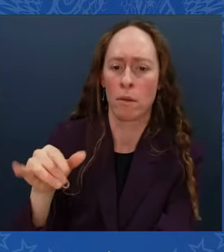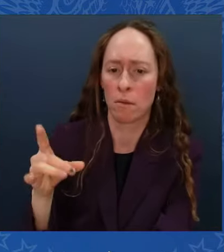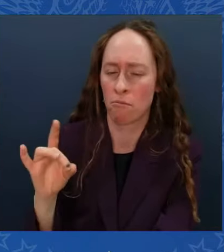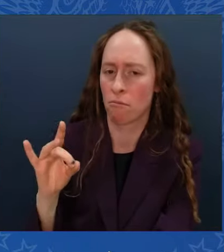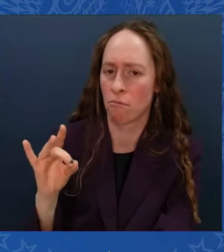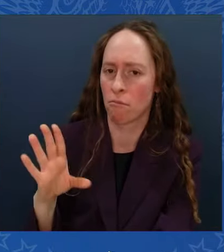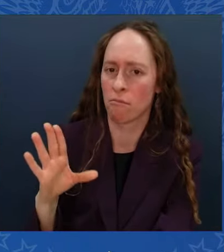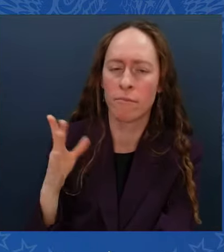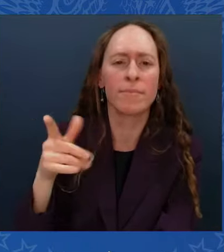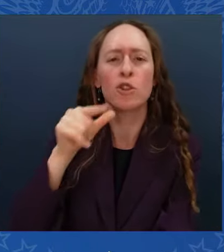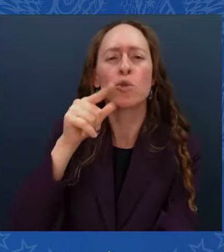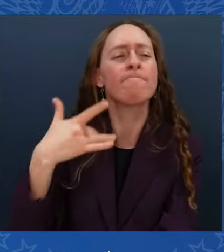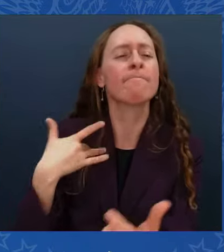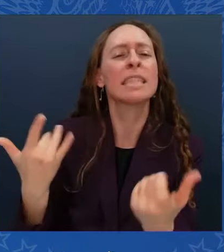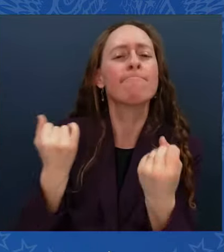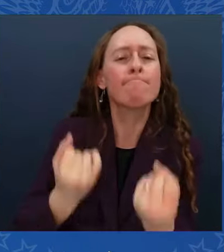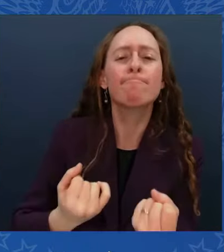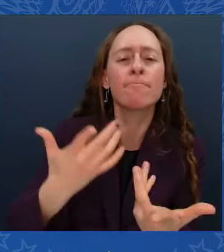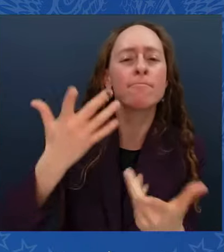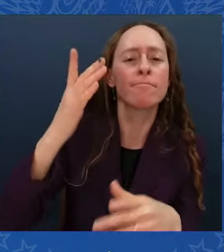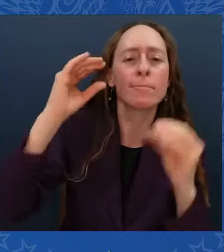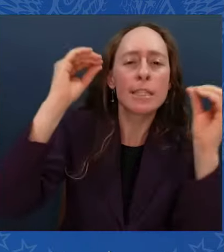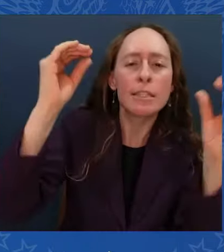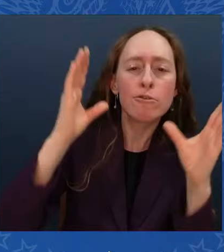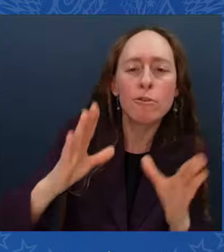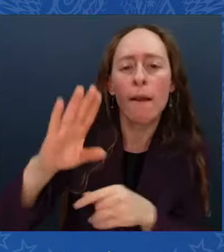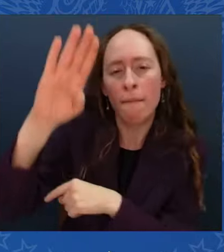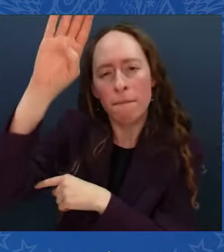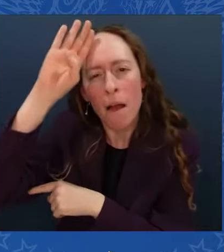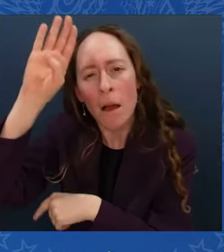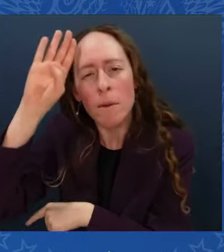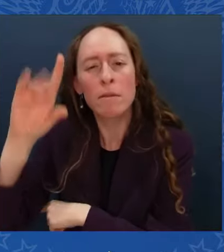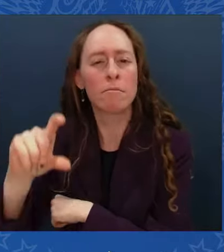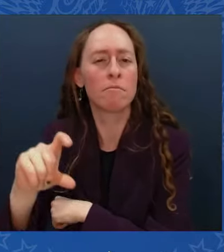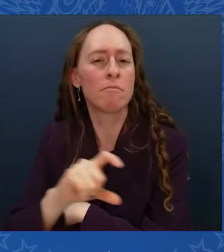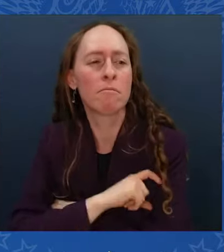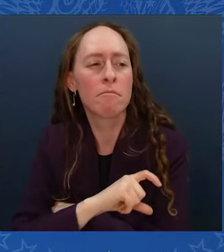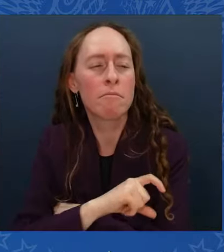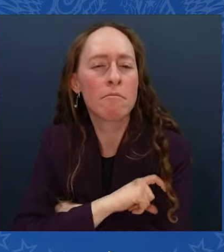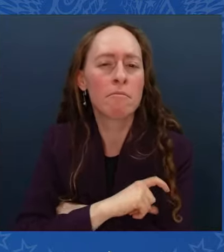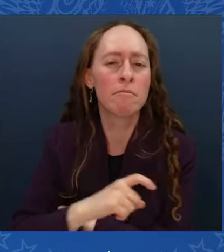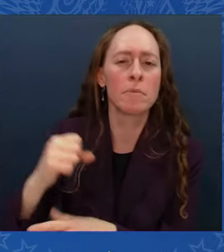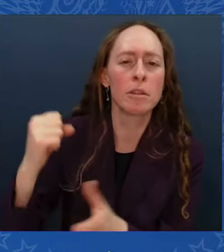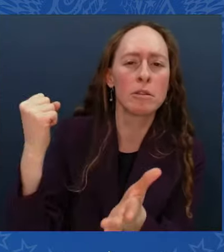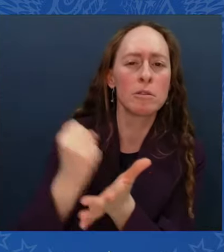social workers, public servants get their student loans forgiven if they make payments for 10 years in a row